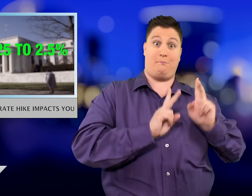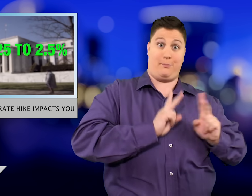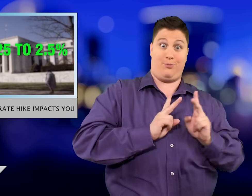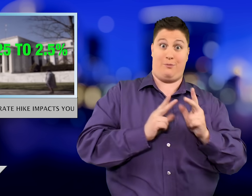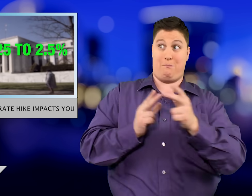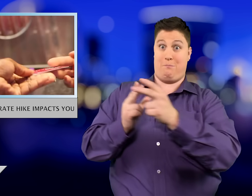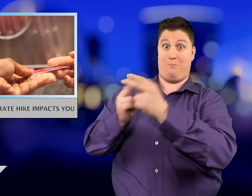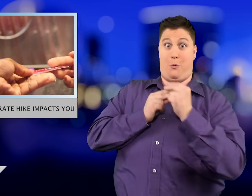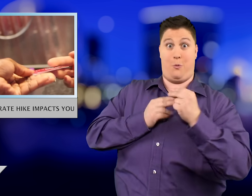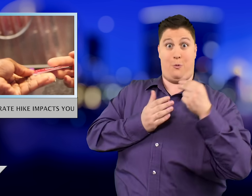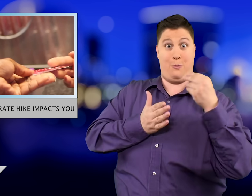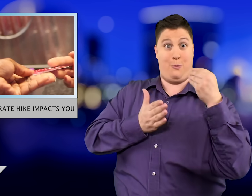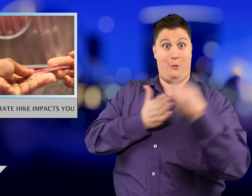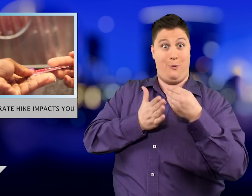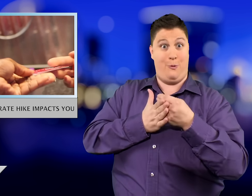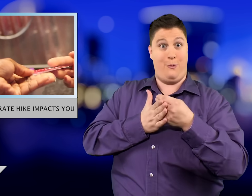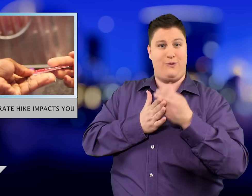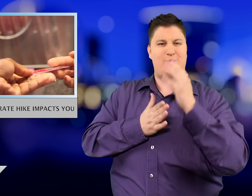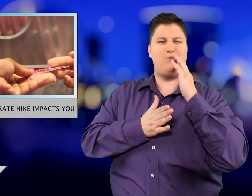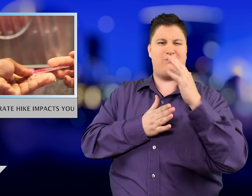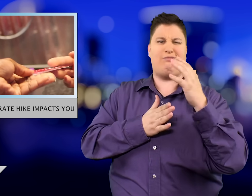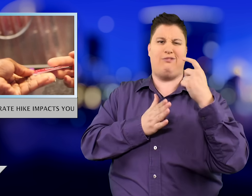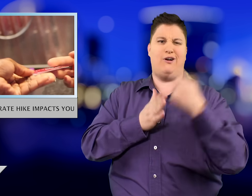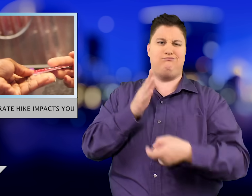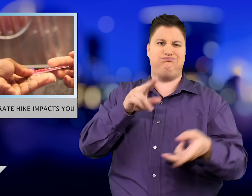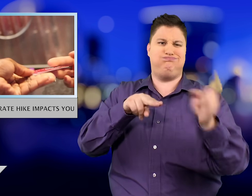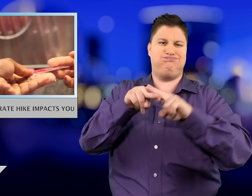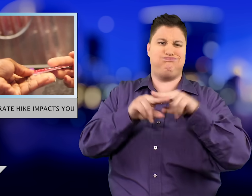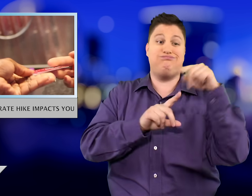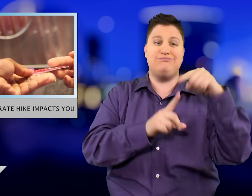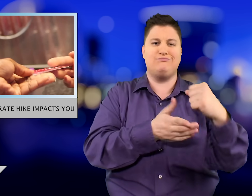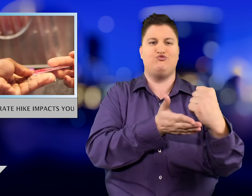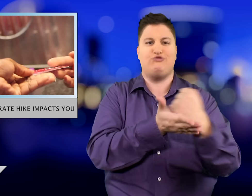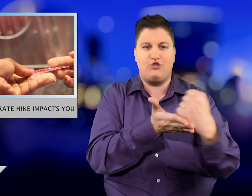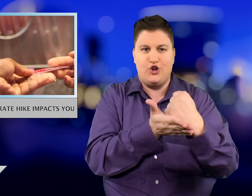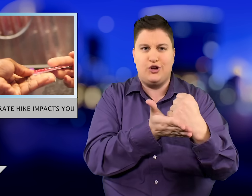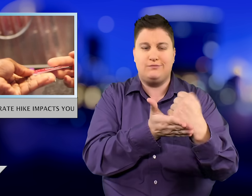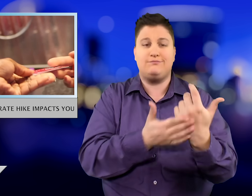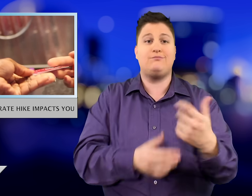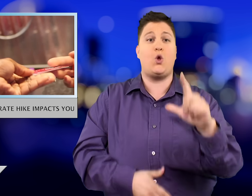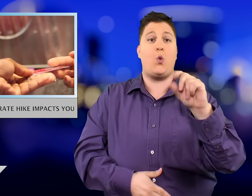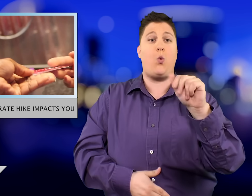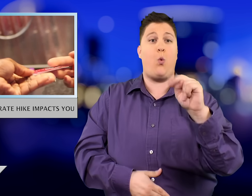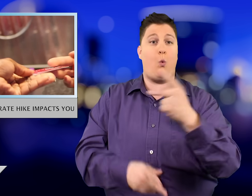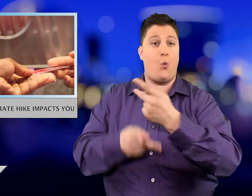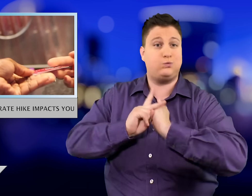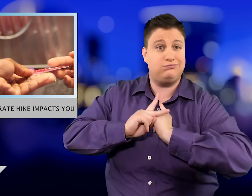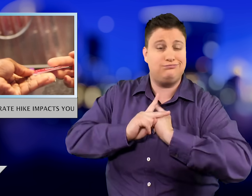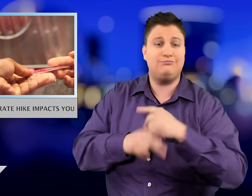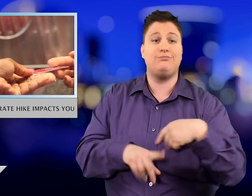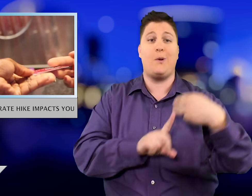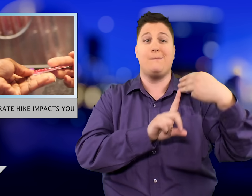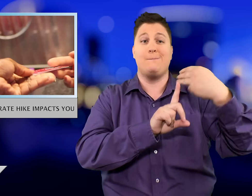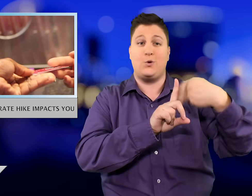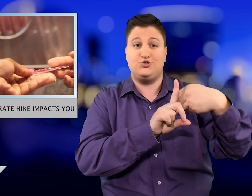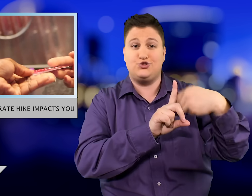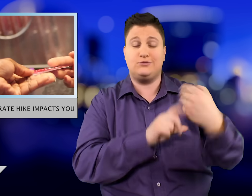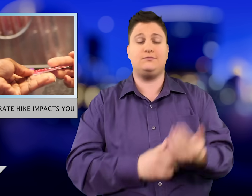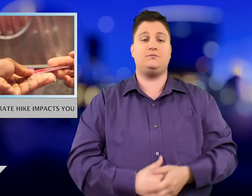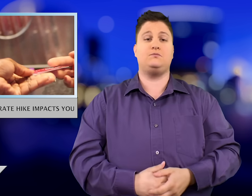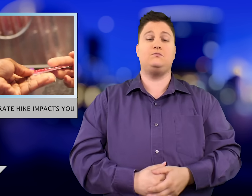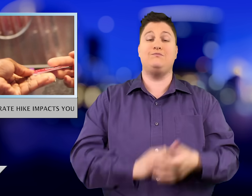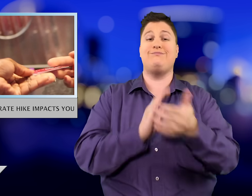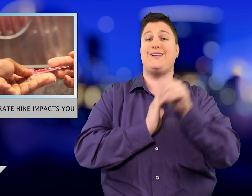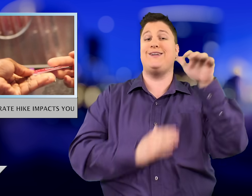For borrowers it's going to cost more for credit cards, loans and mortgages.